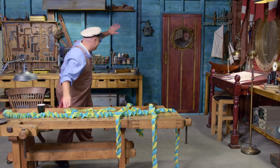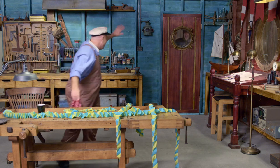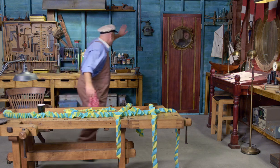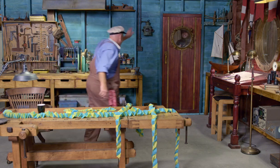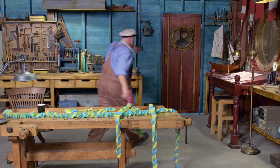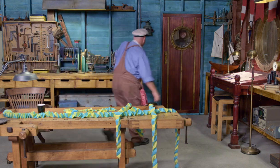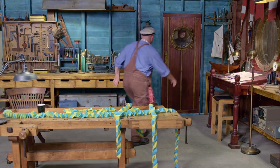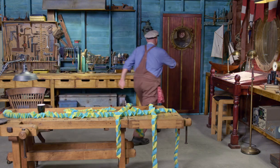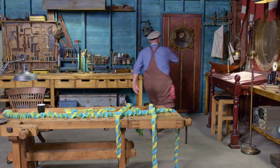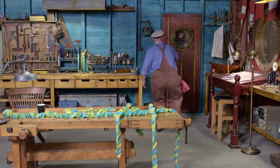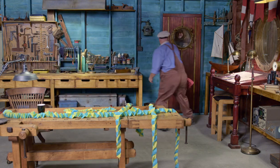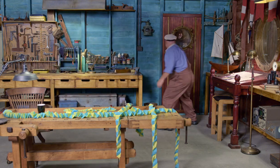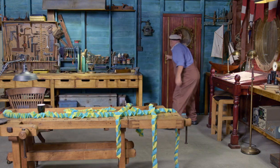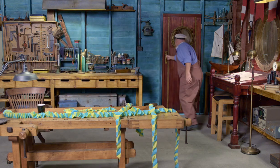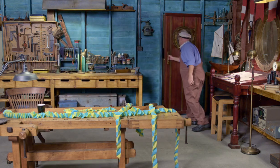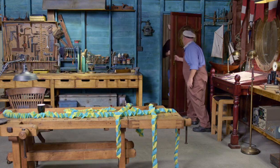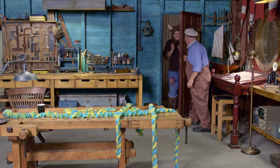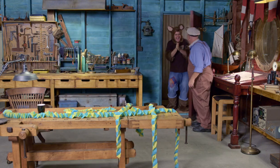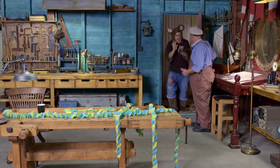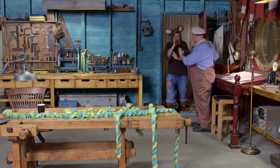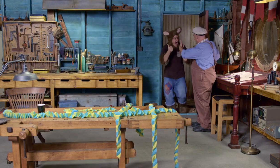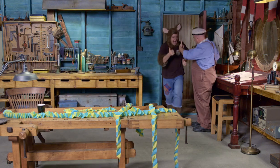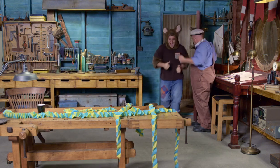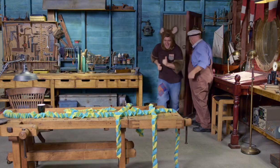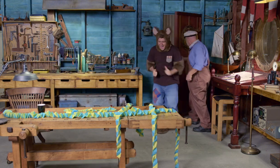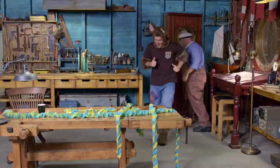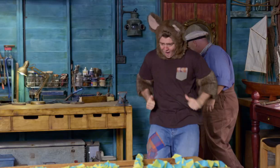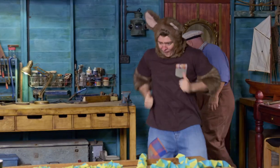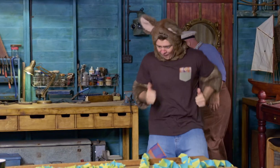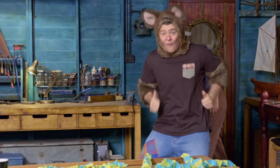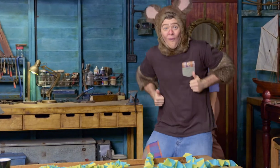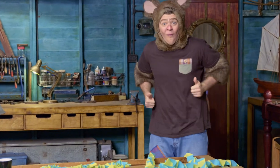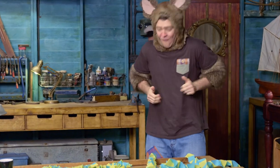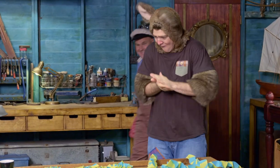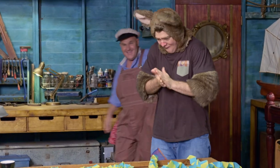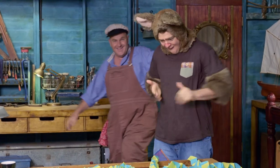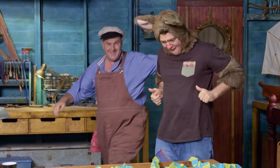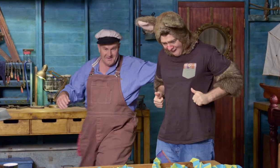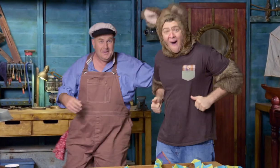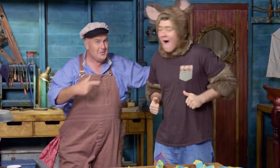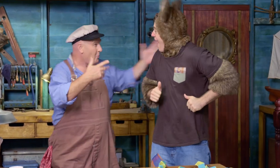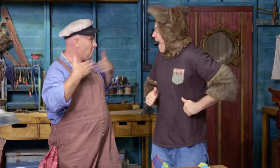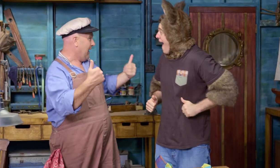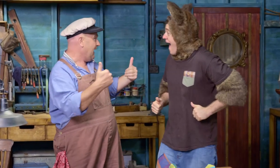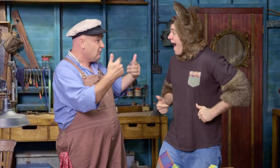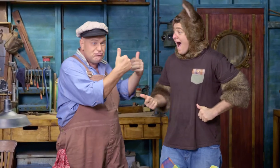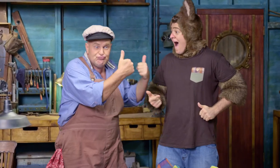Oh, hello, Possum! Hi, Skip! Ho-ho-ho-ho. How are you, Possum?